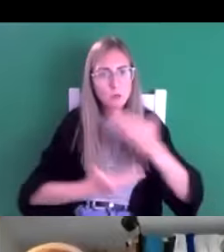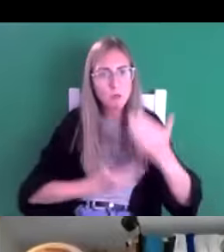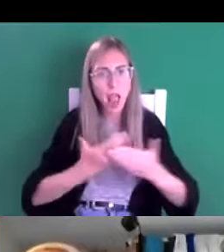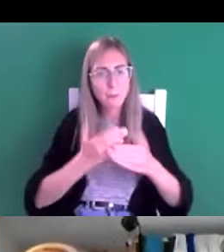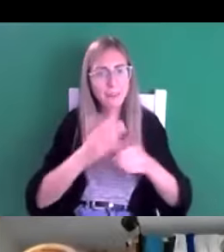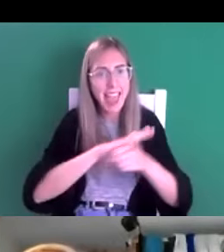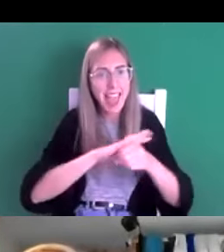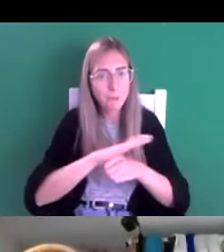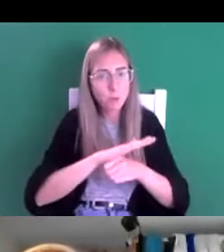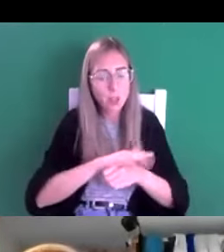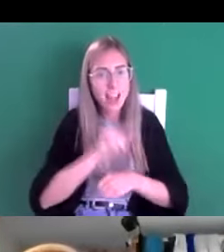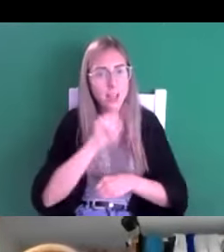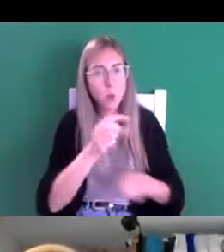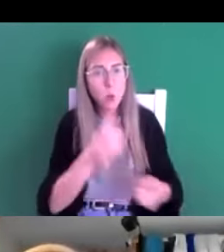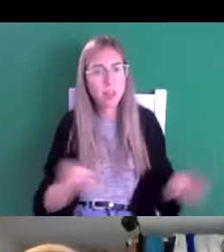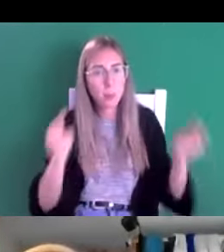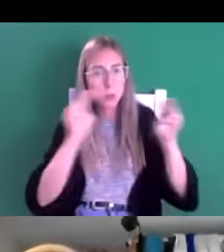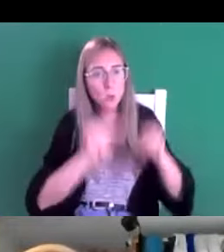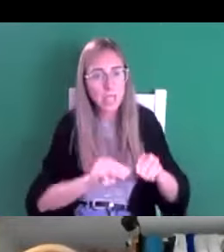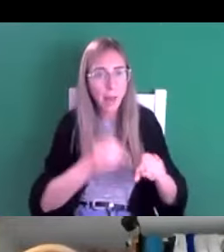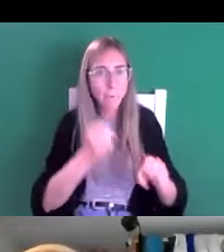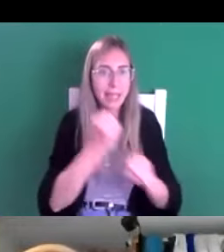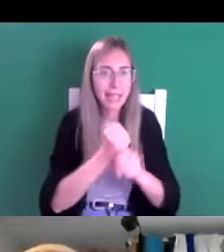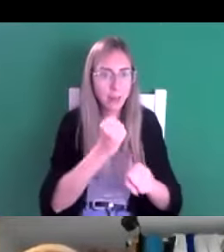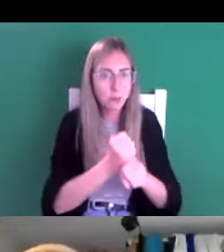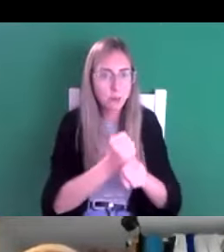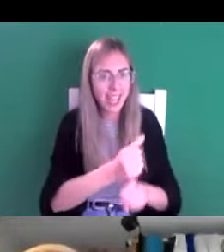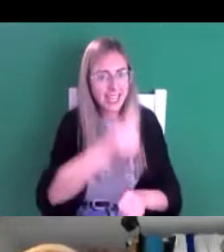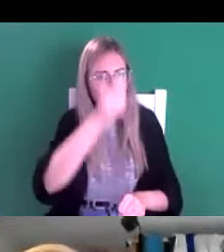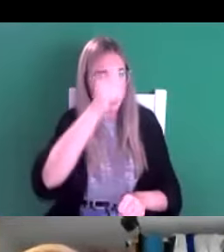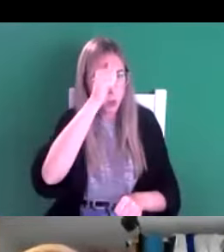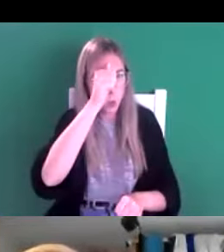that they have available and that they've kind of got in their mind's eye that you might want to